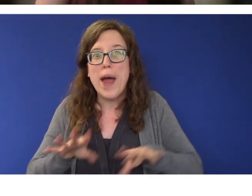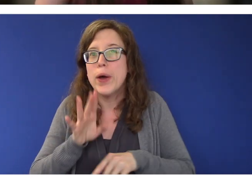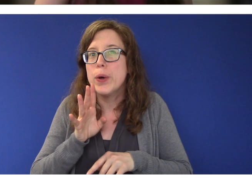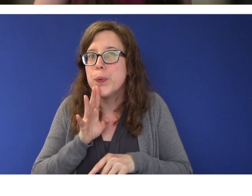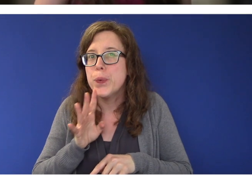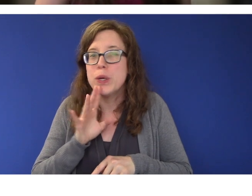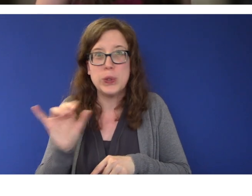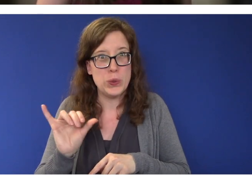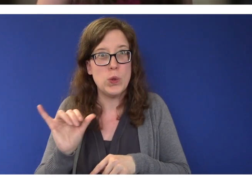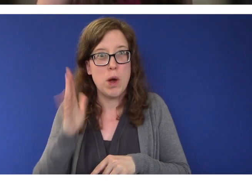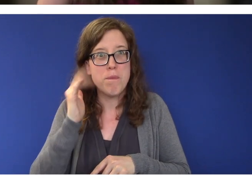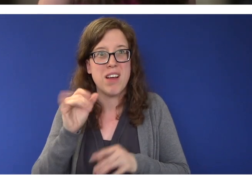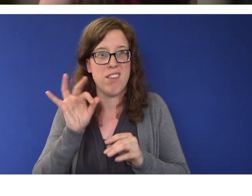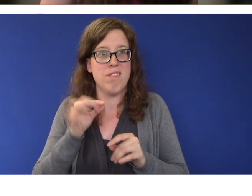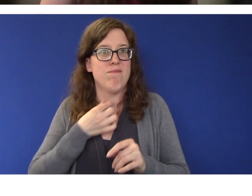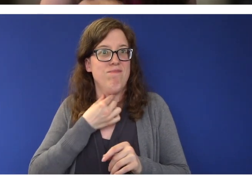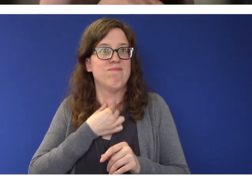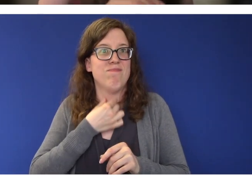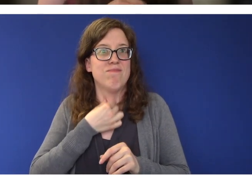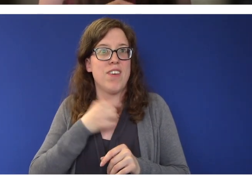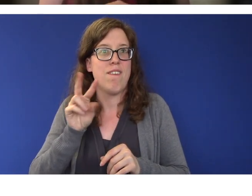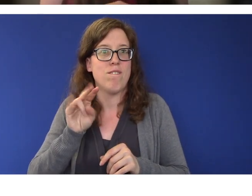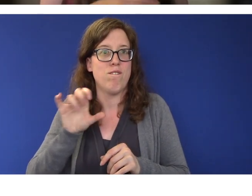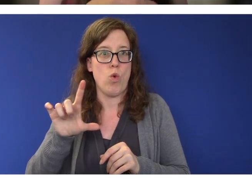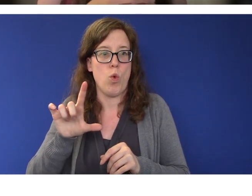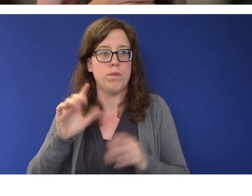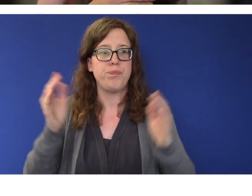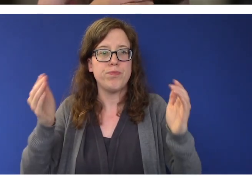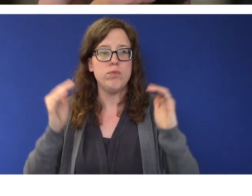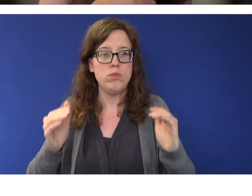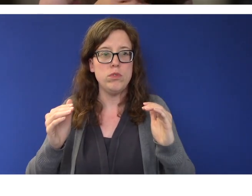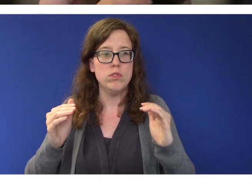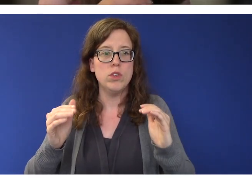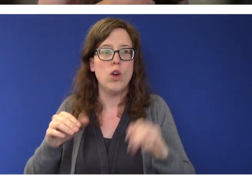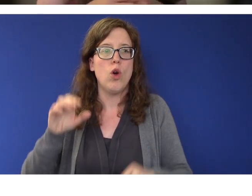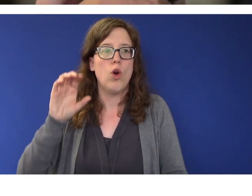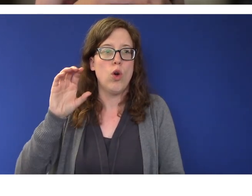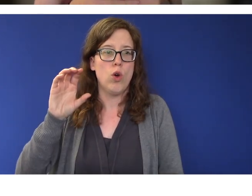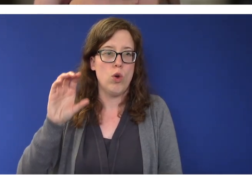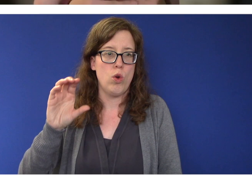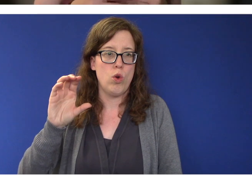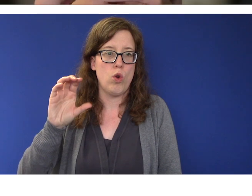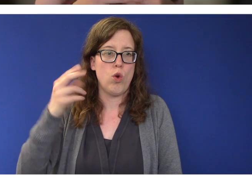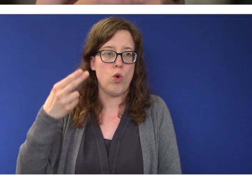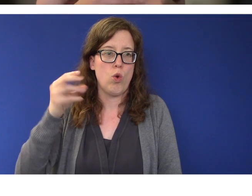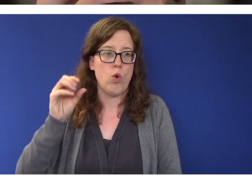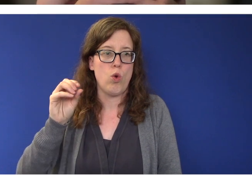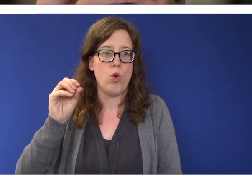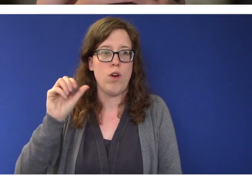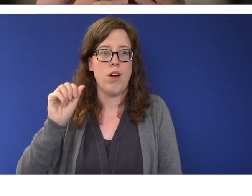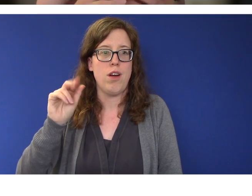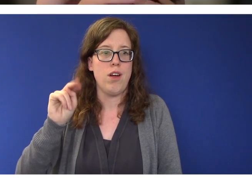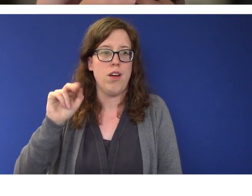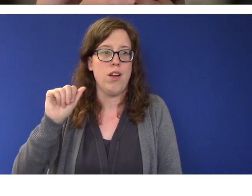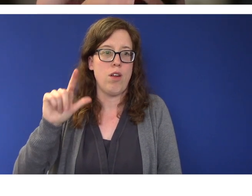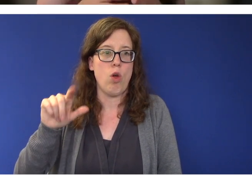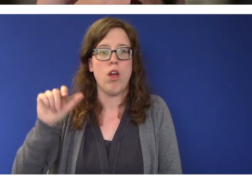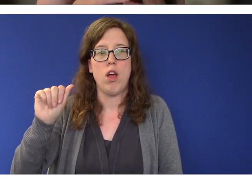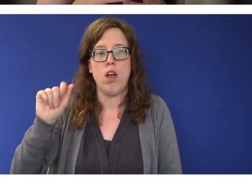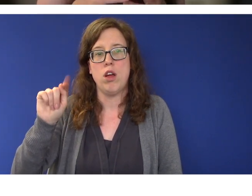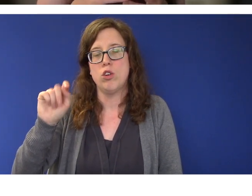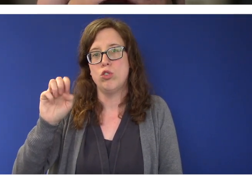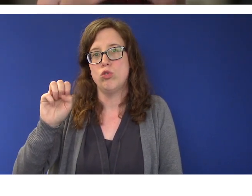The next key feature is choanal atresia or stenosis. So, the choanae (co-ain-ah) are the bony